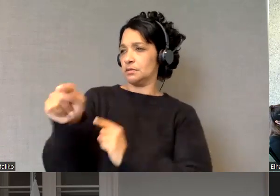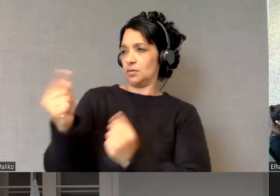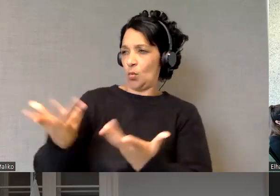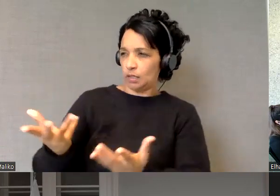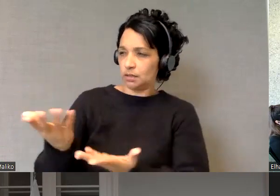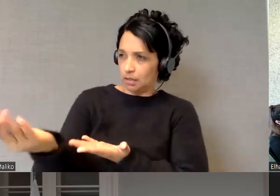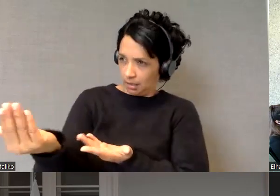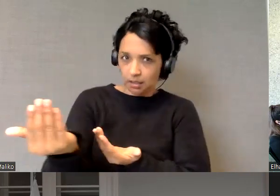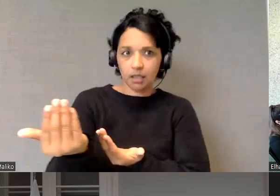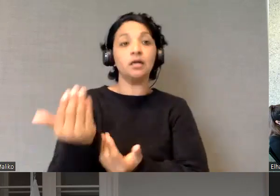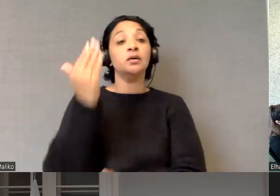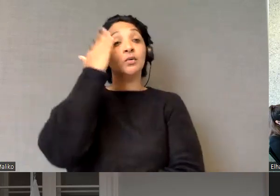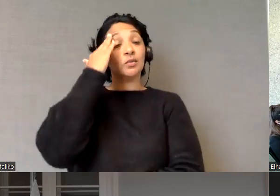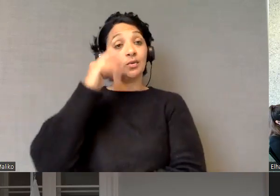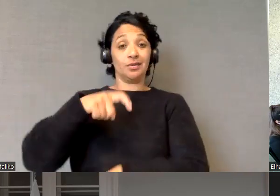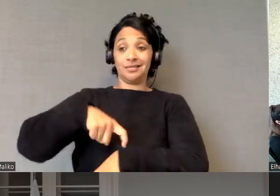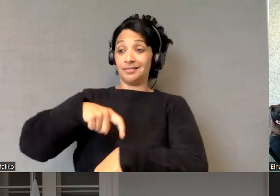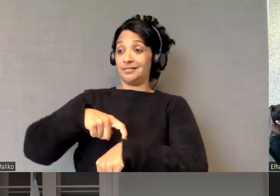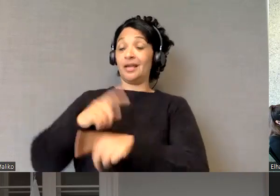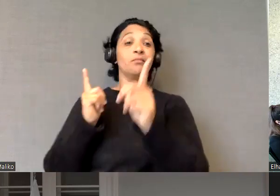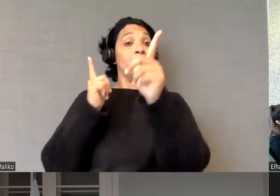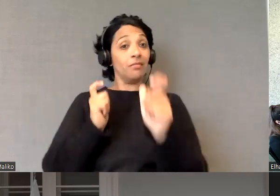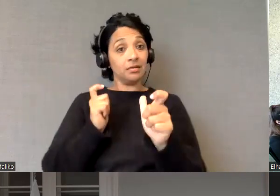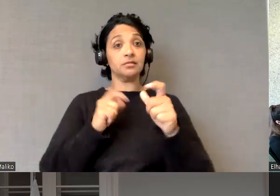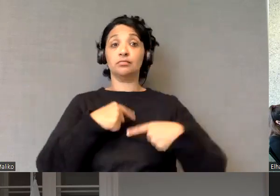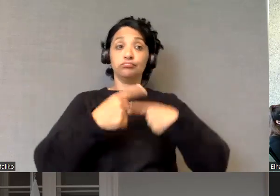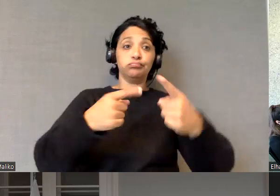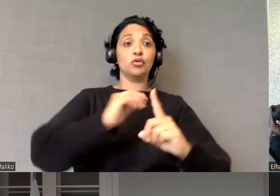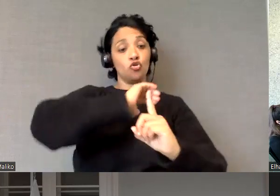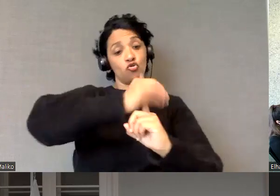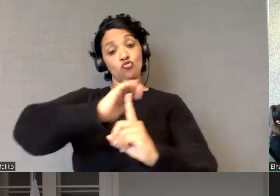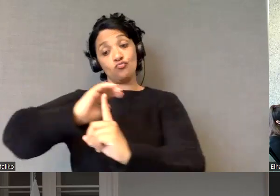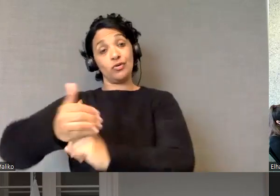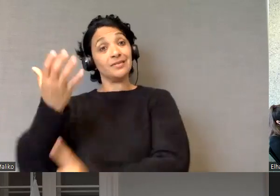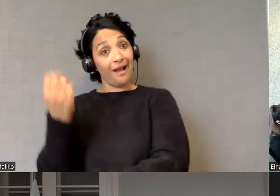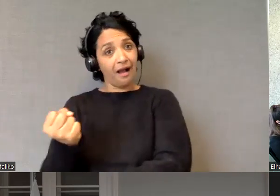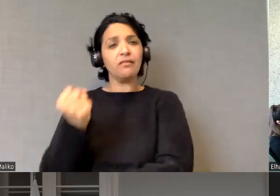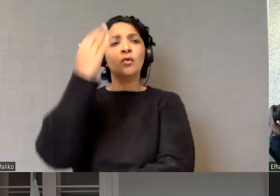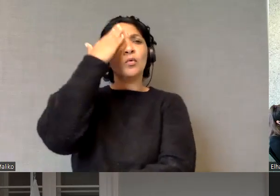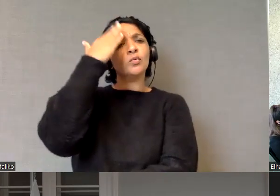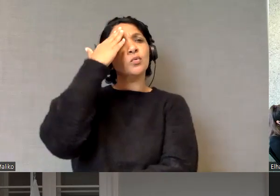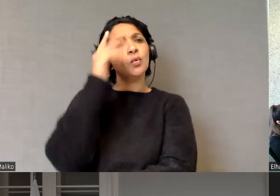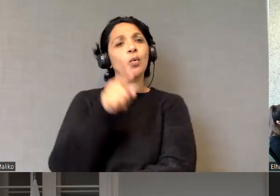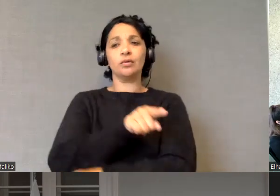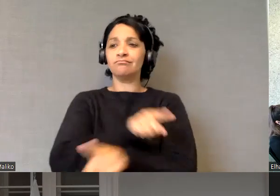when states and their militaries create civilian protection frameworks that the needs of persons